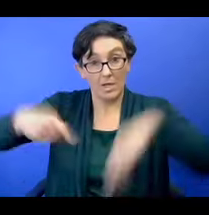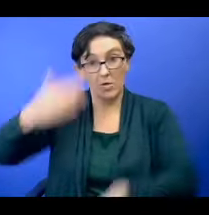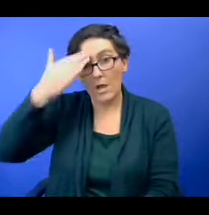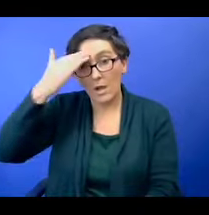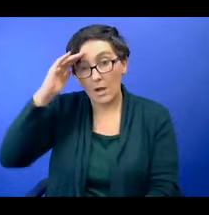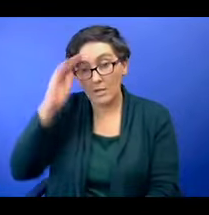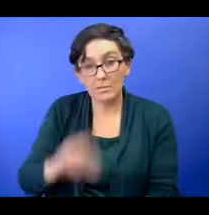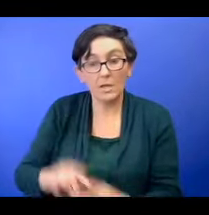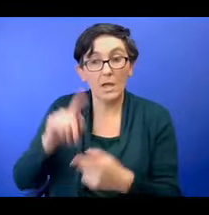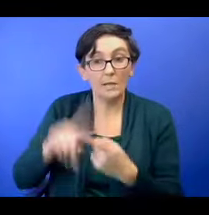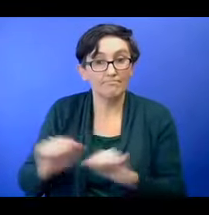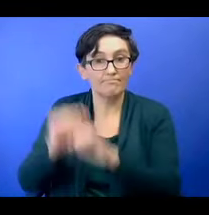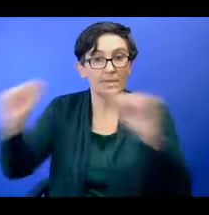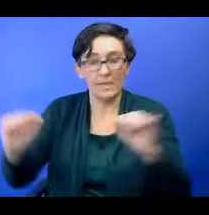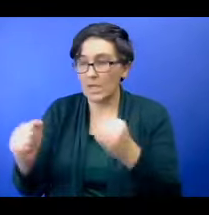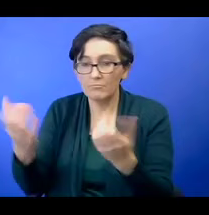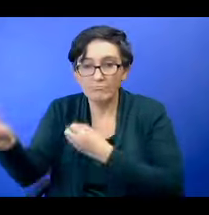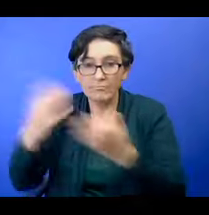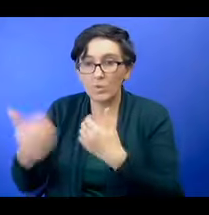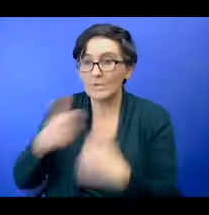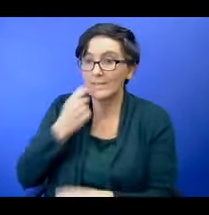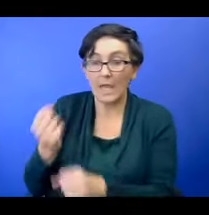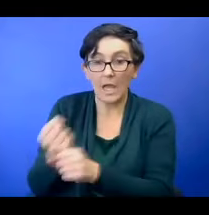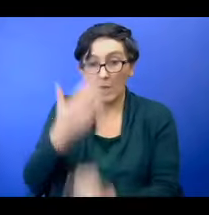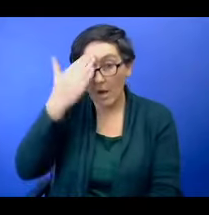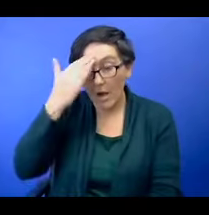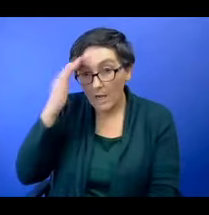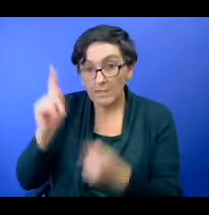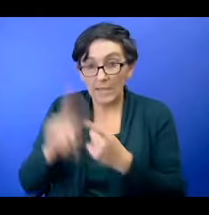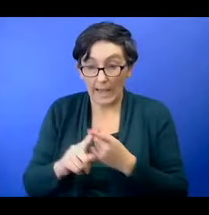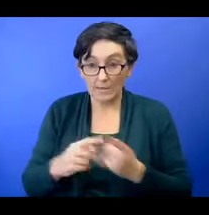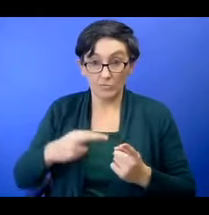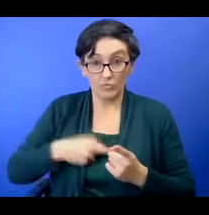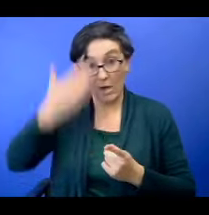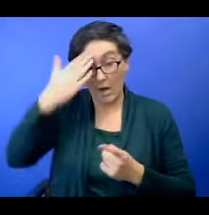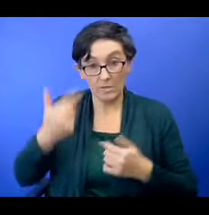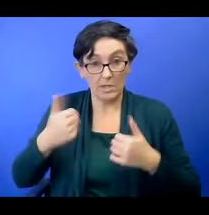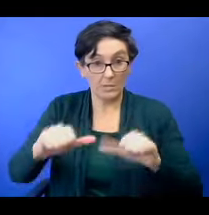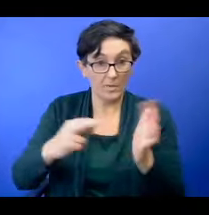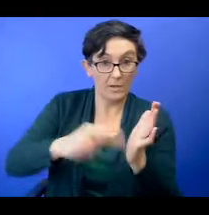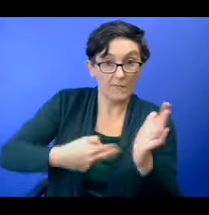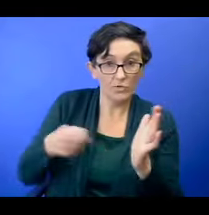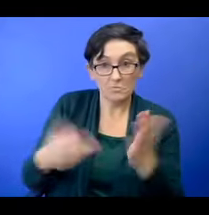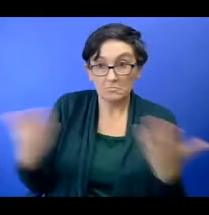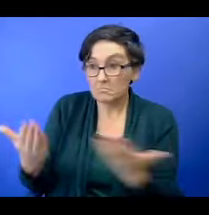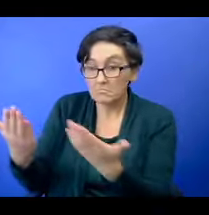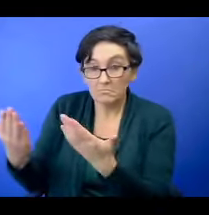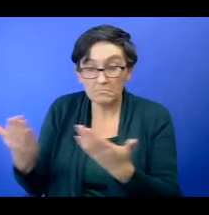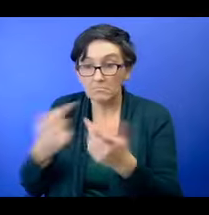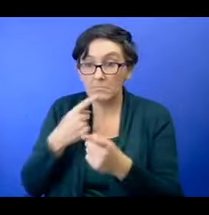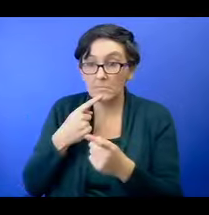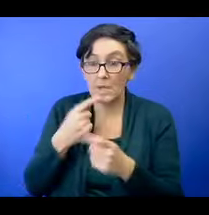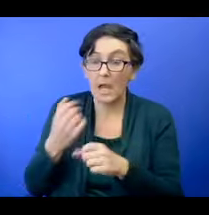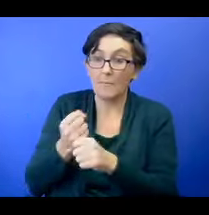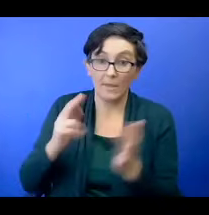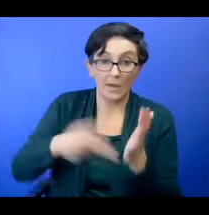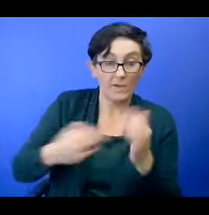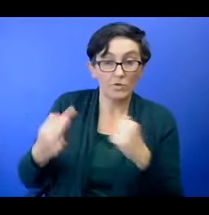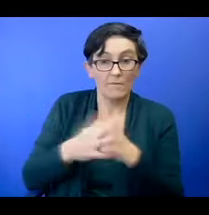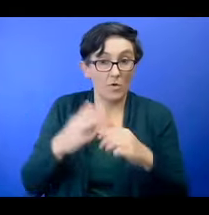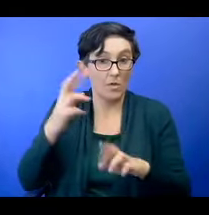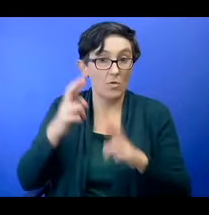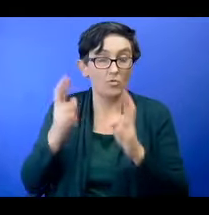and what they have to say about Ireland, and implementation of the Convention on the Rights of Persons with Disabilities in Ireland.